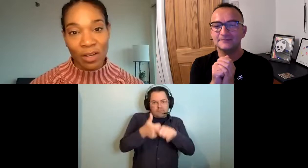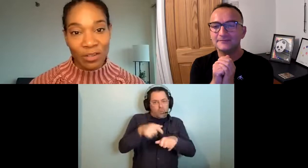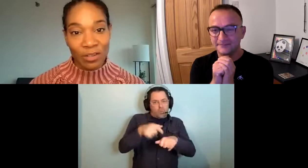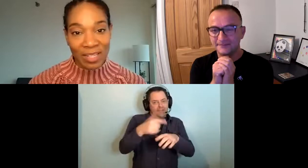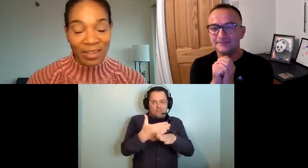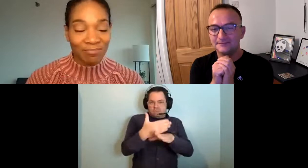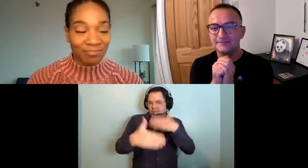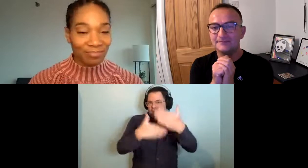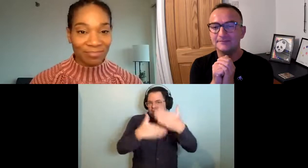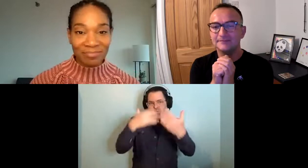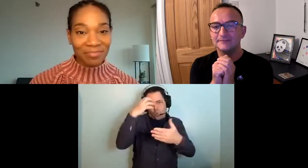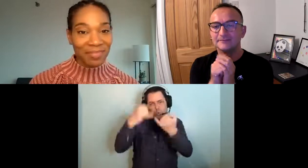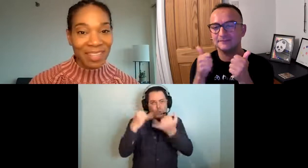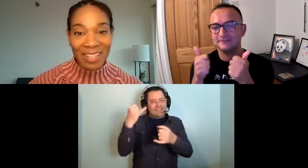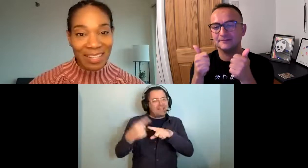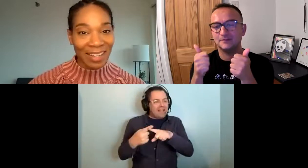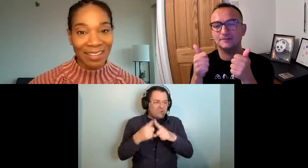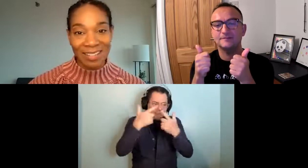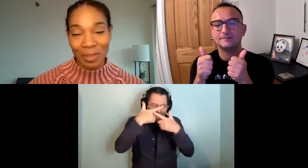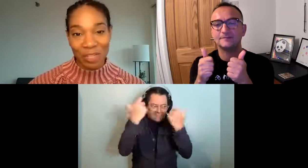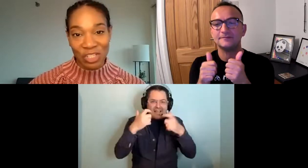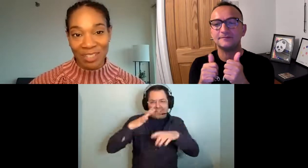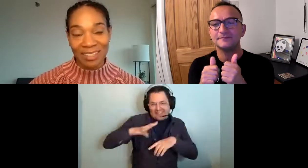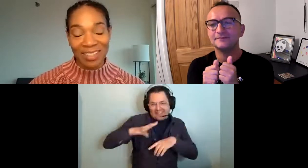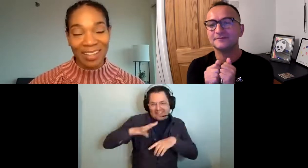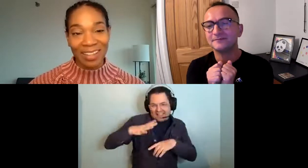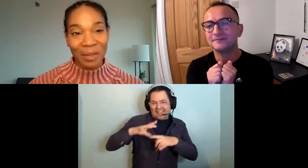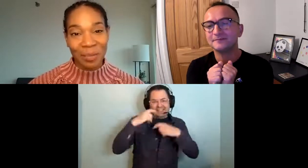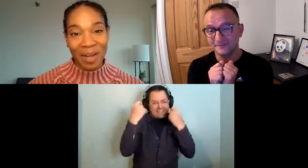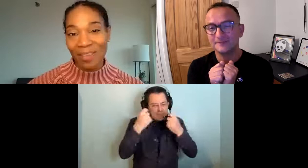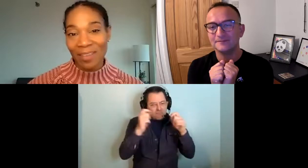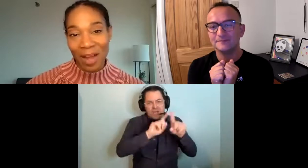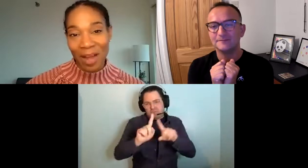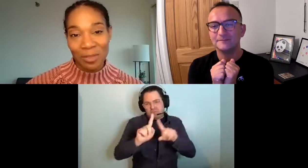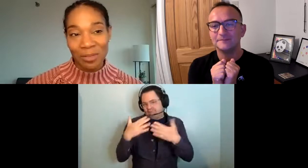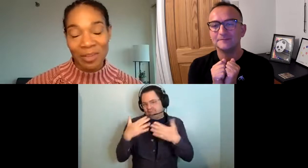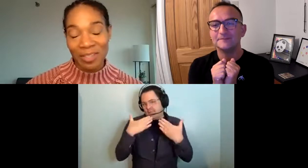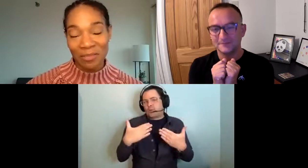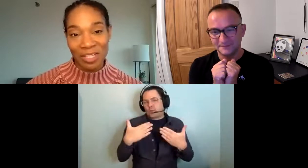Thank you so much, personally I want to thank you Chloe for your contribution.